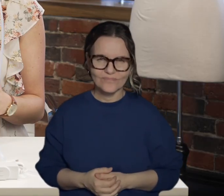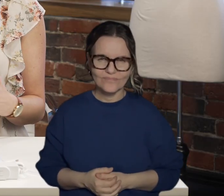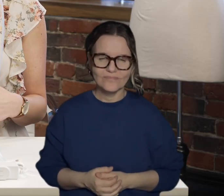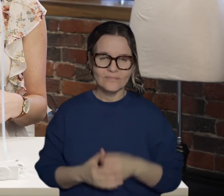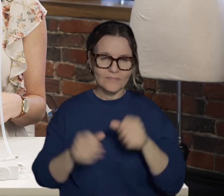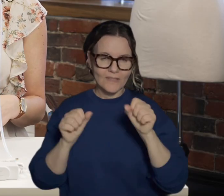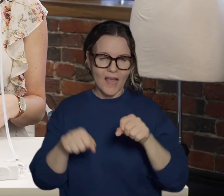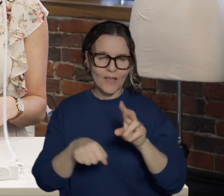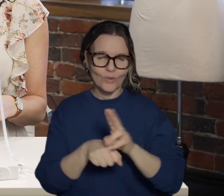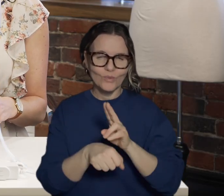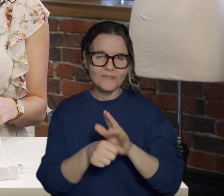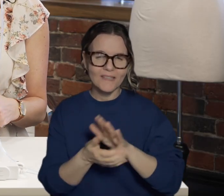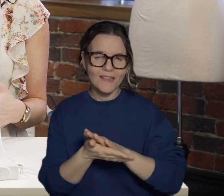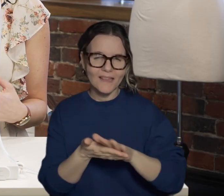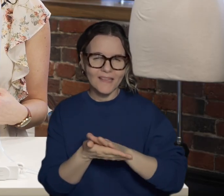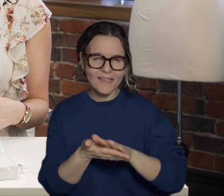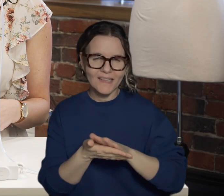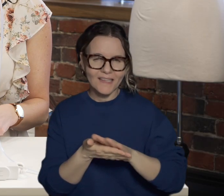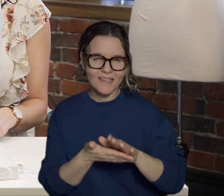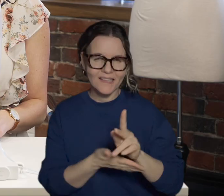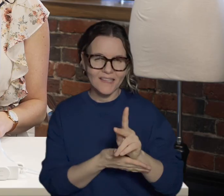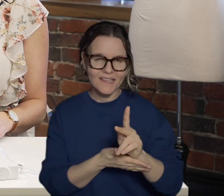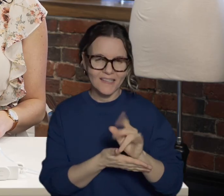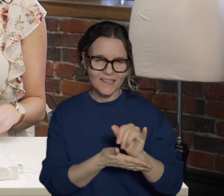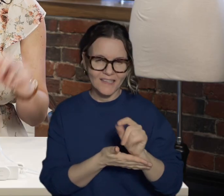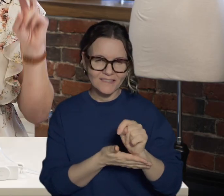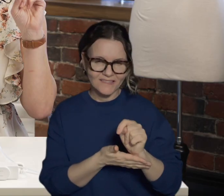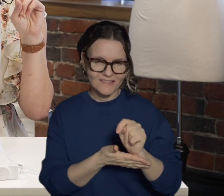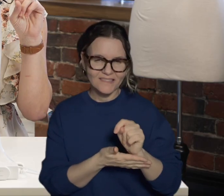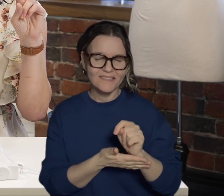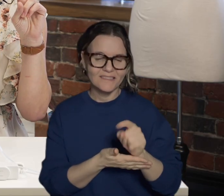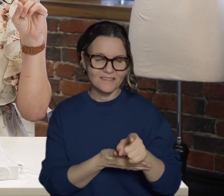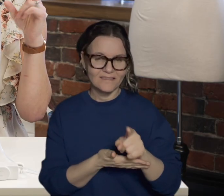you're cleaning your pump collection kit after every pumping session so if you pump twice a